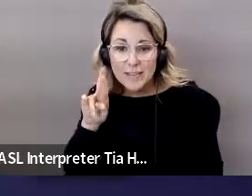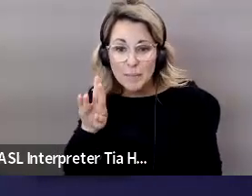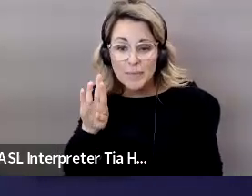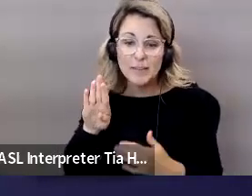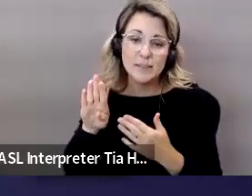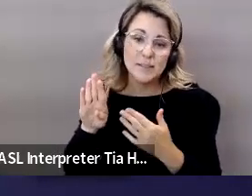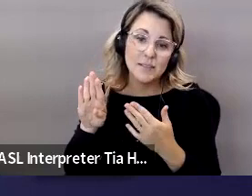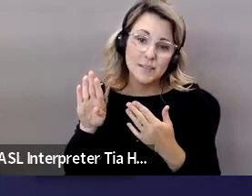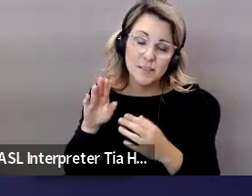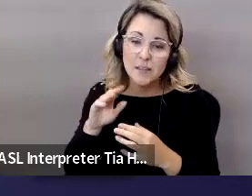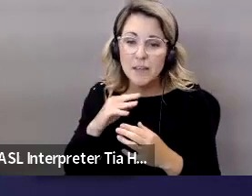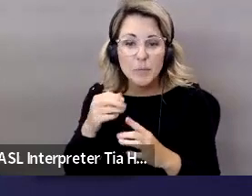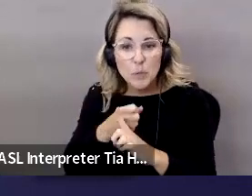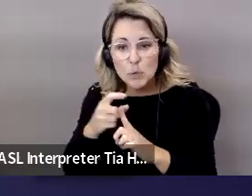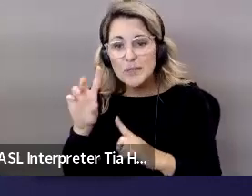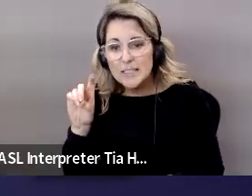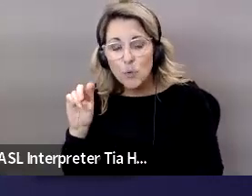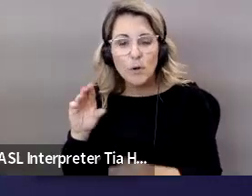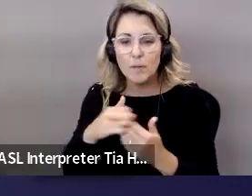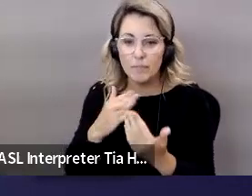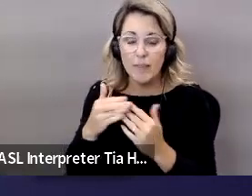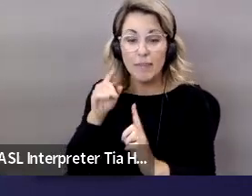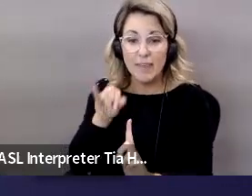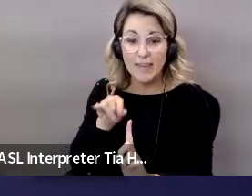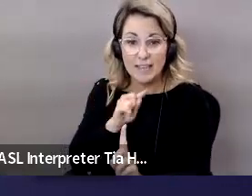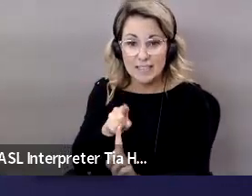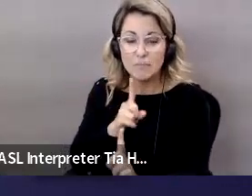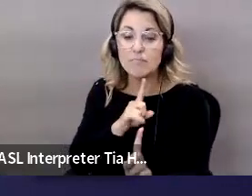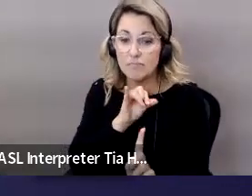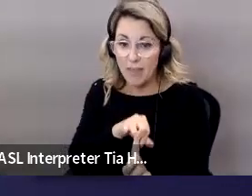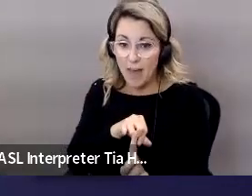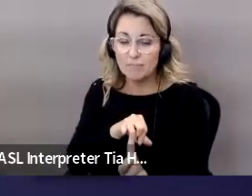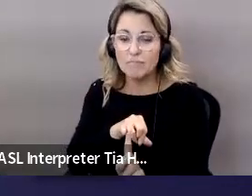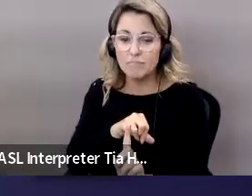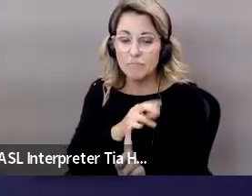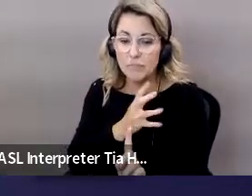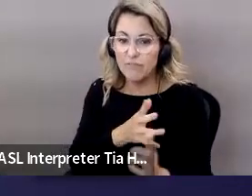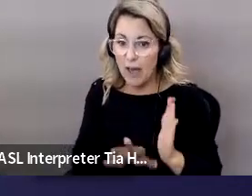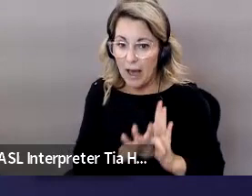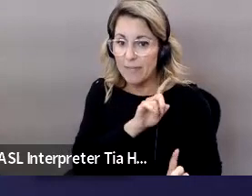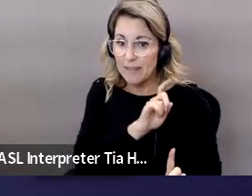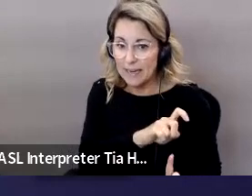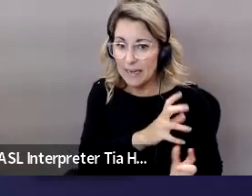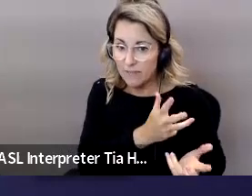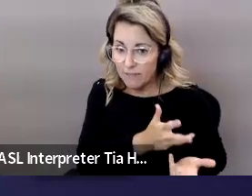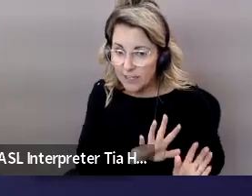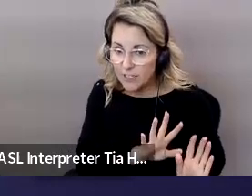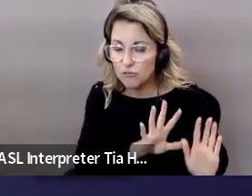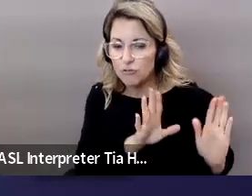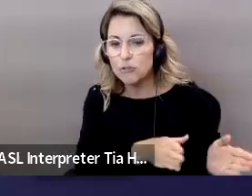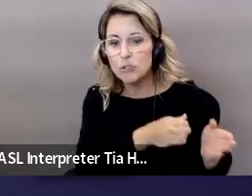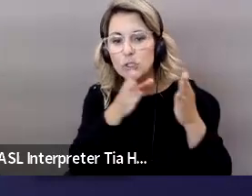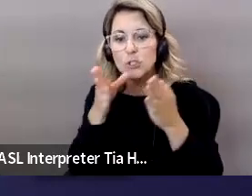Kentucky, here we give the empirical evidentiary basis for supported employment programs. What